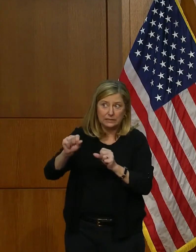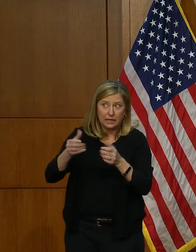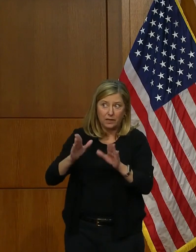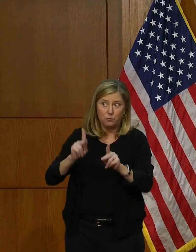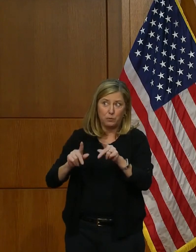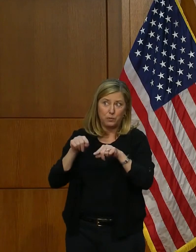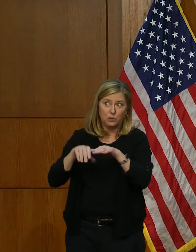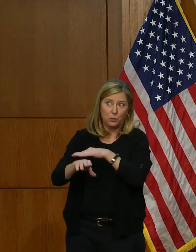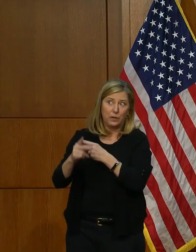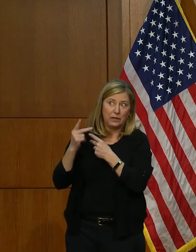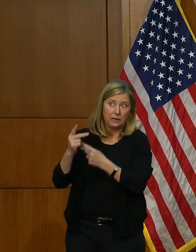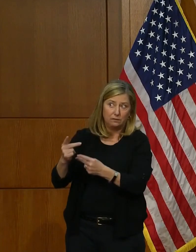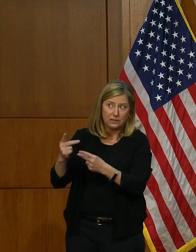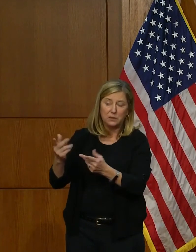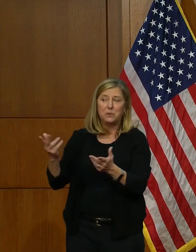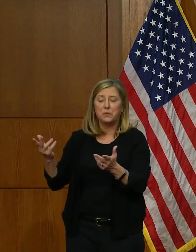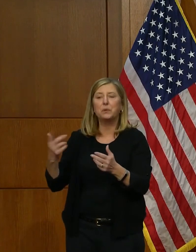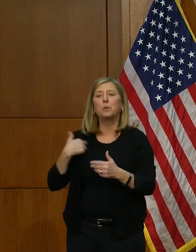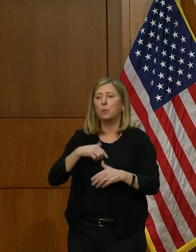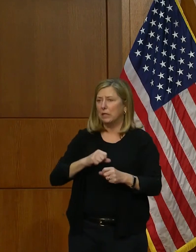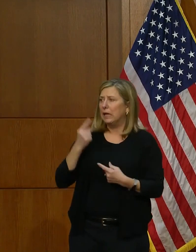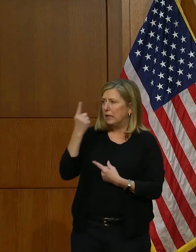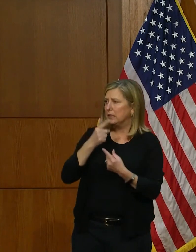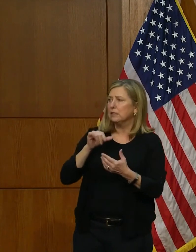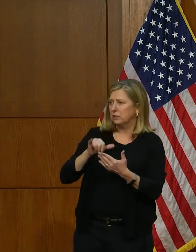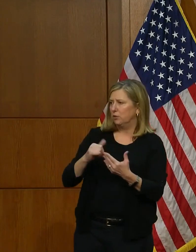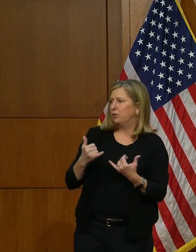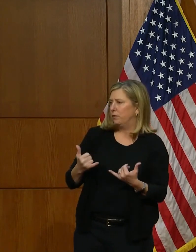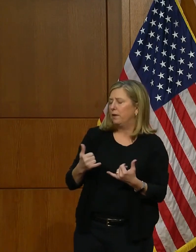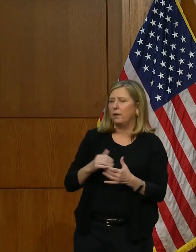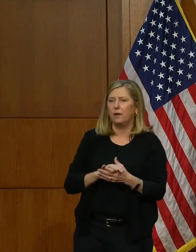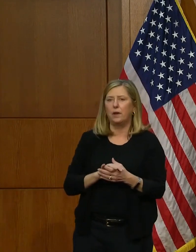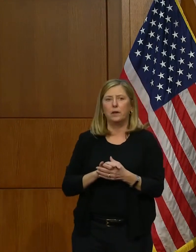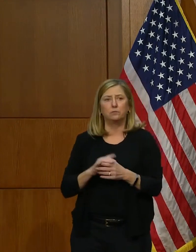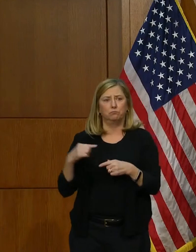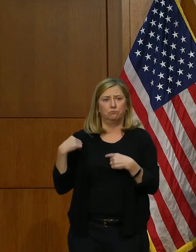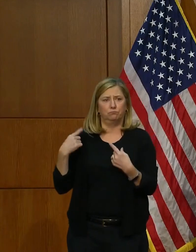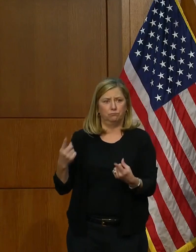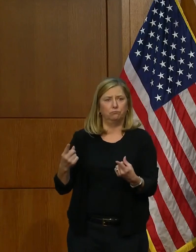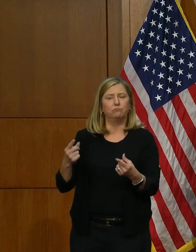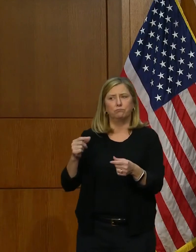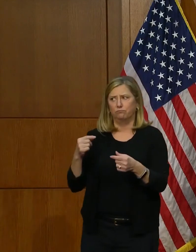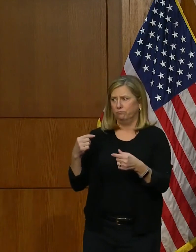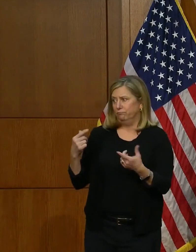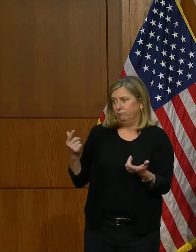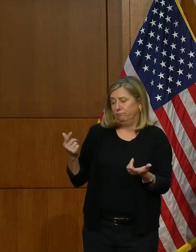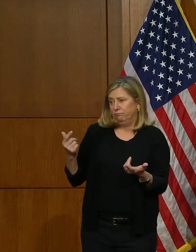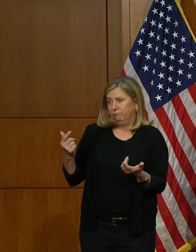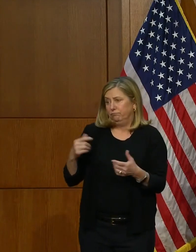FACILITIES TO ALLOW VISITATION? WE CERTAINLY COULDN'T TAKE THAT